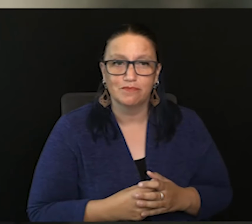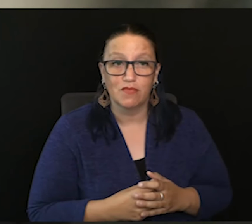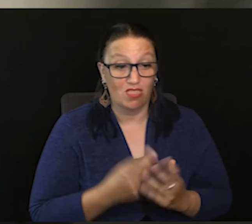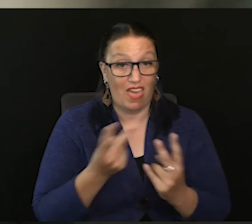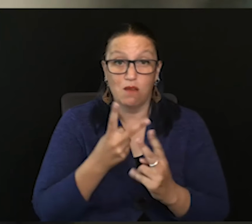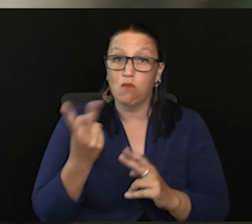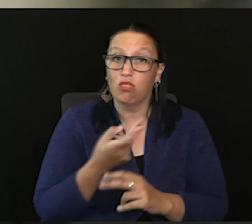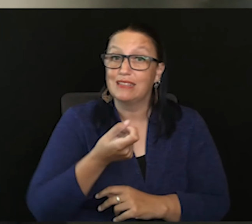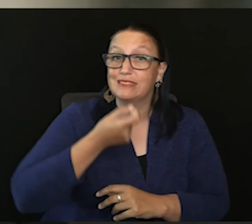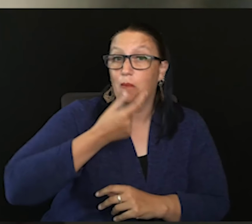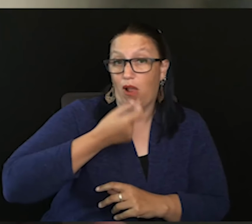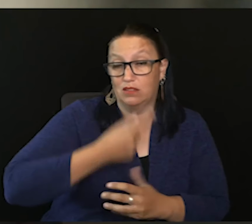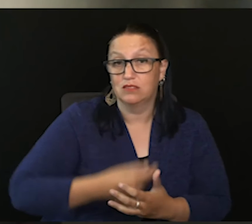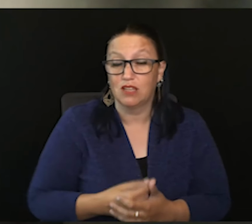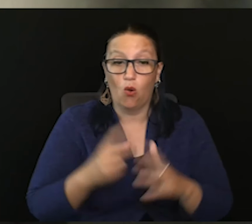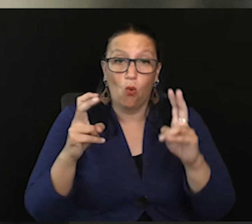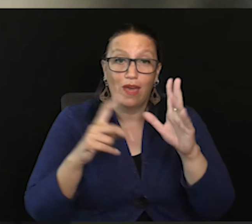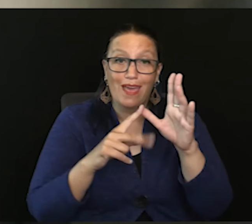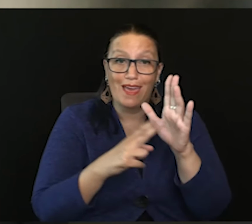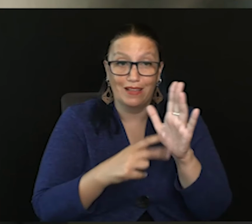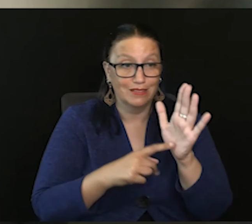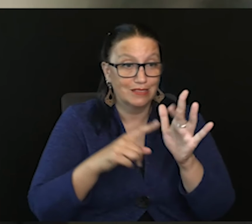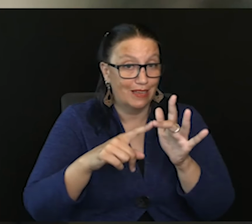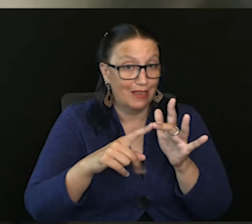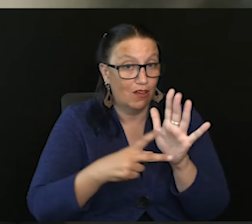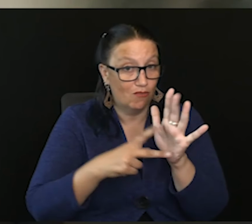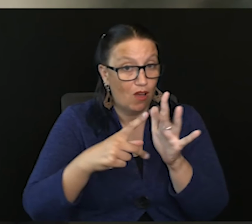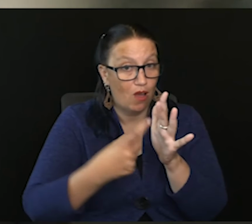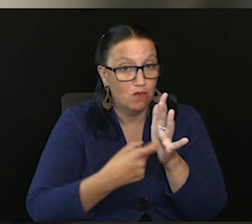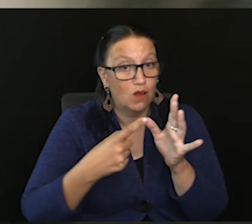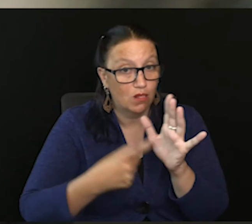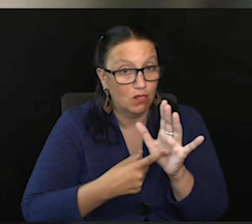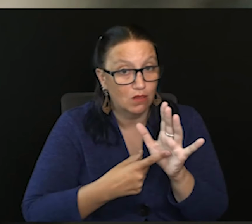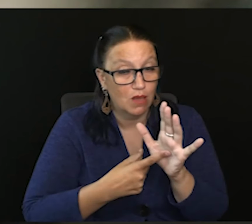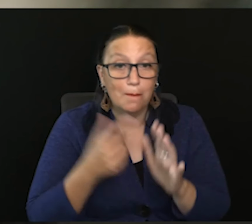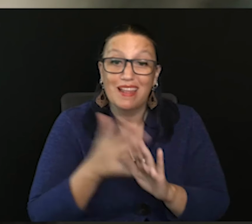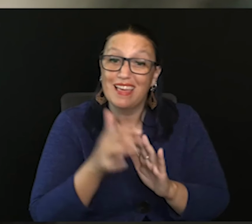And these two new oral antivirals mean that people will be able